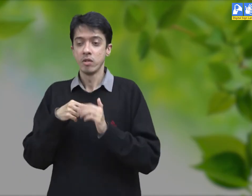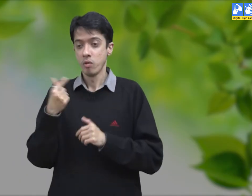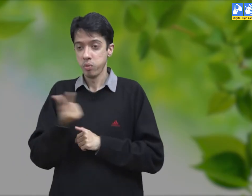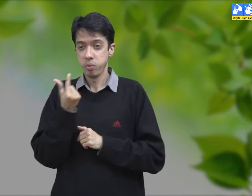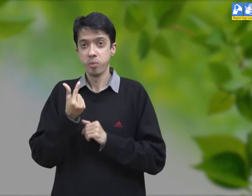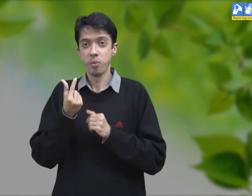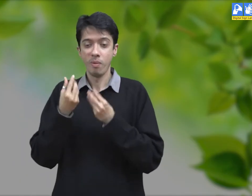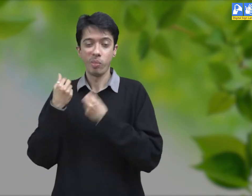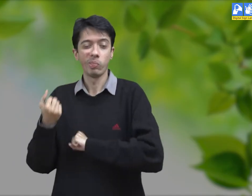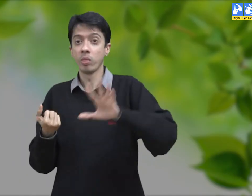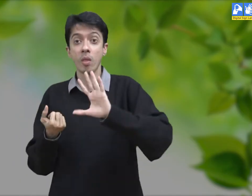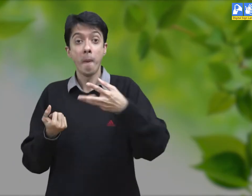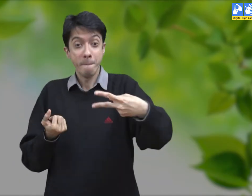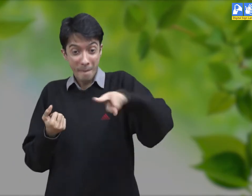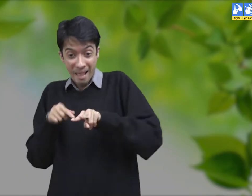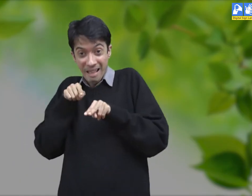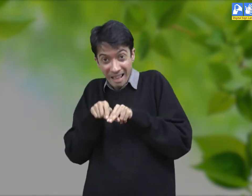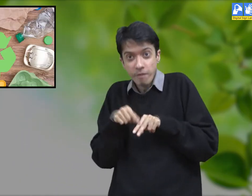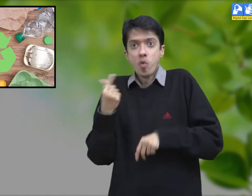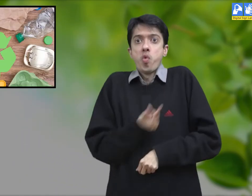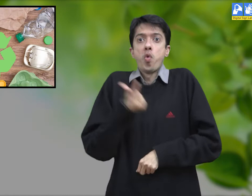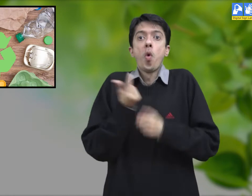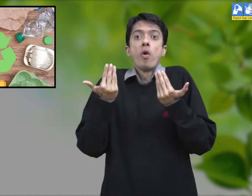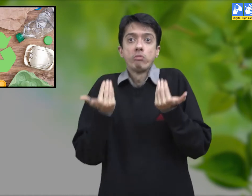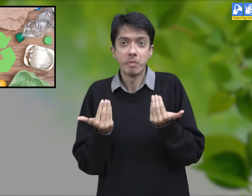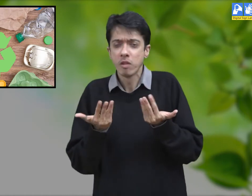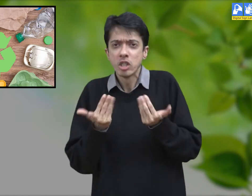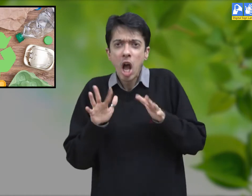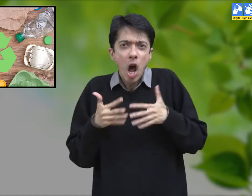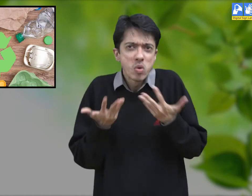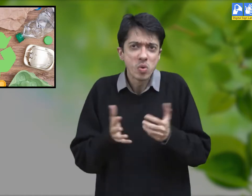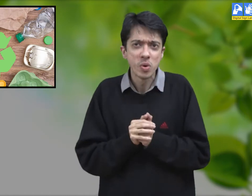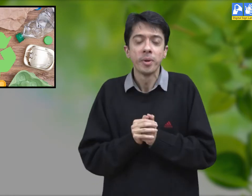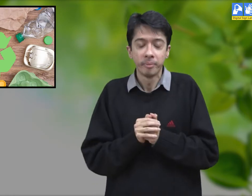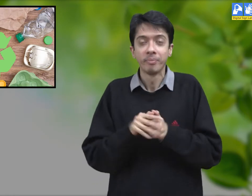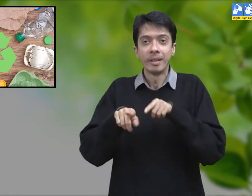It means to convert waste into reusable material.